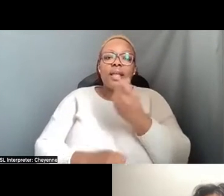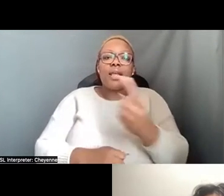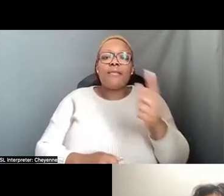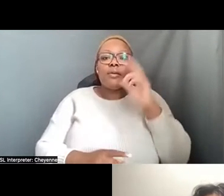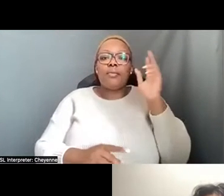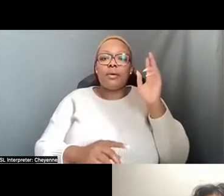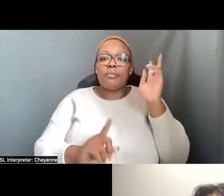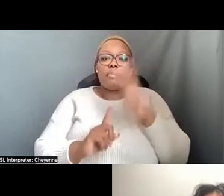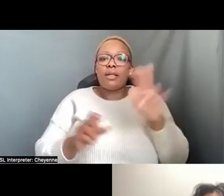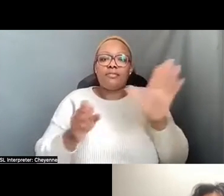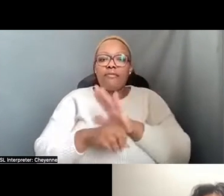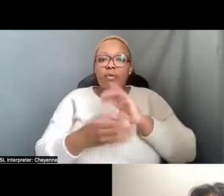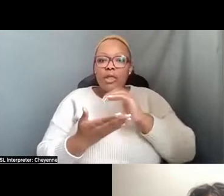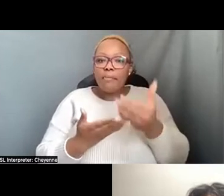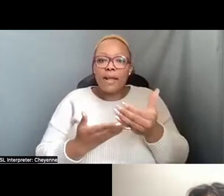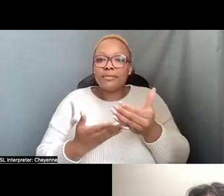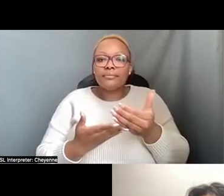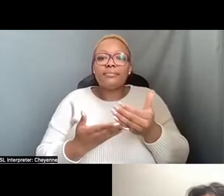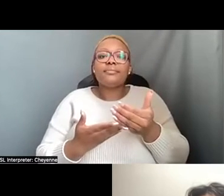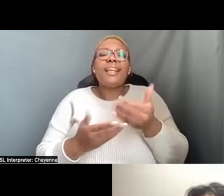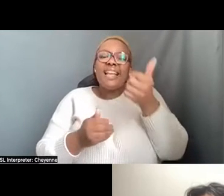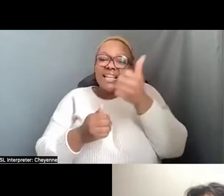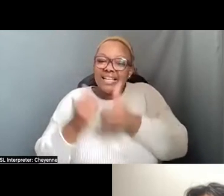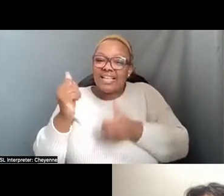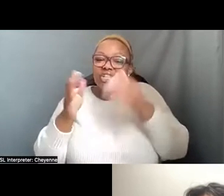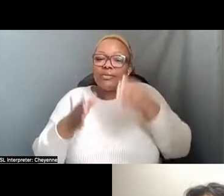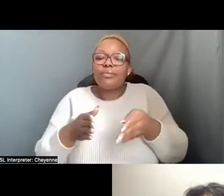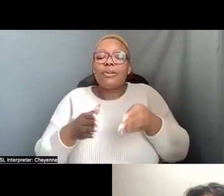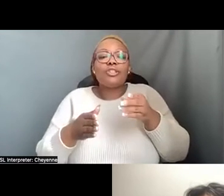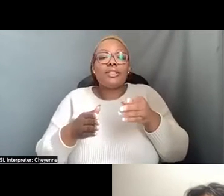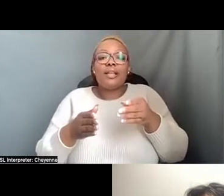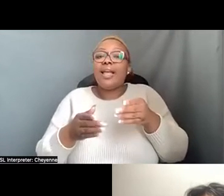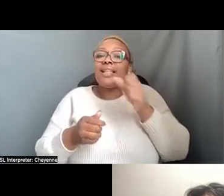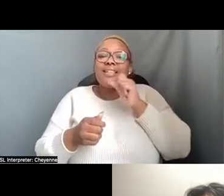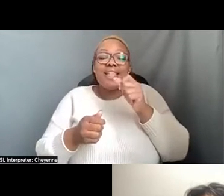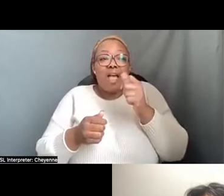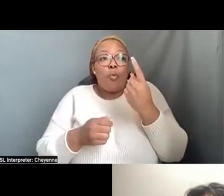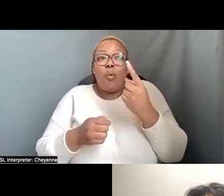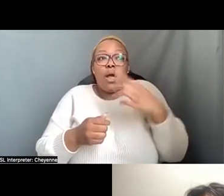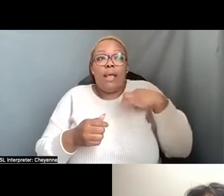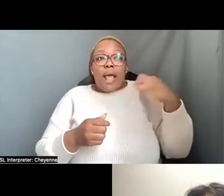There's not a single application that came through last year that wasn't for $100,000.